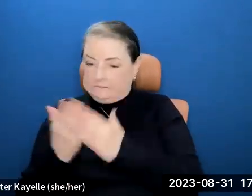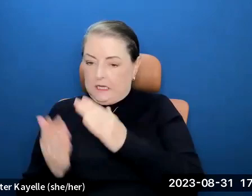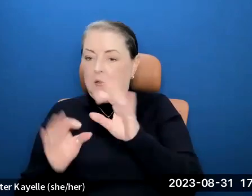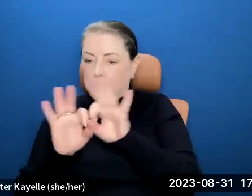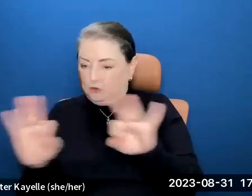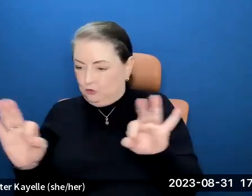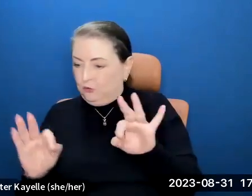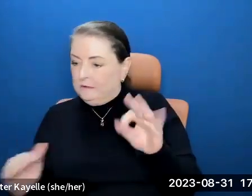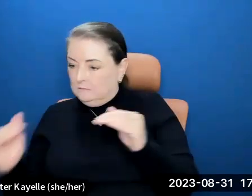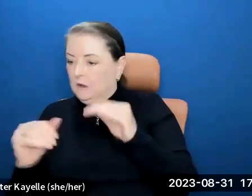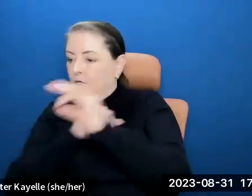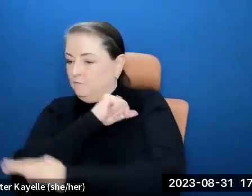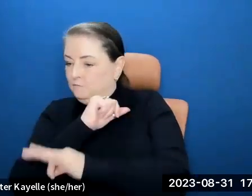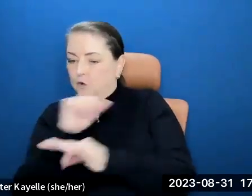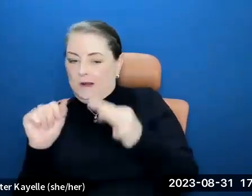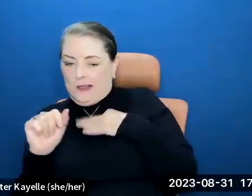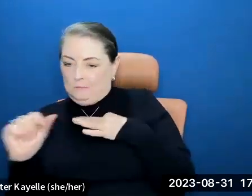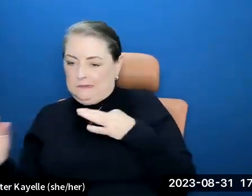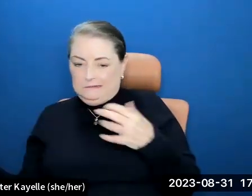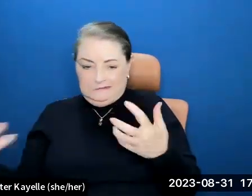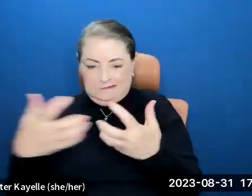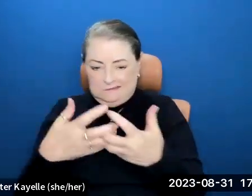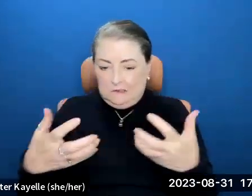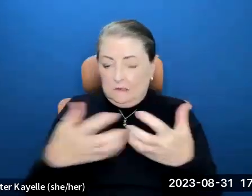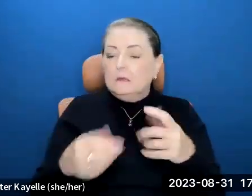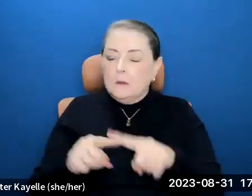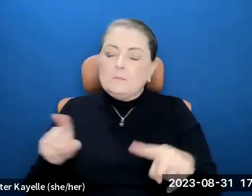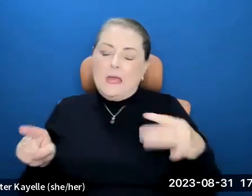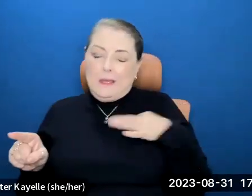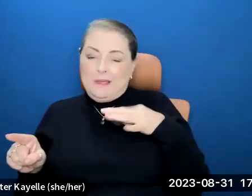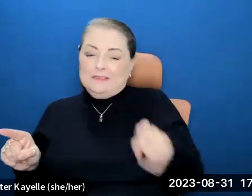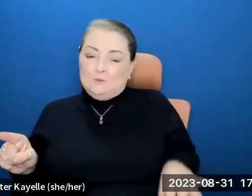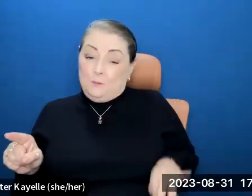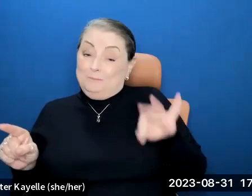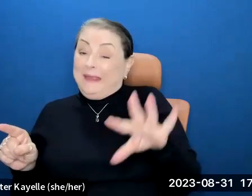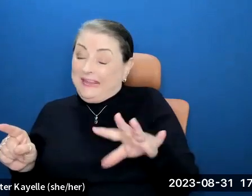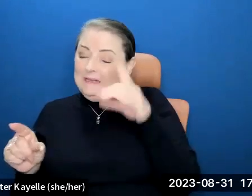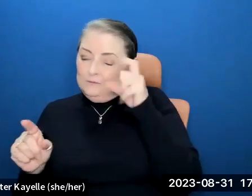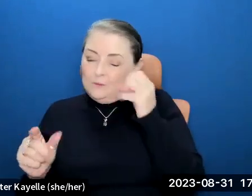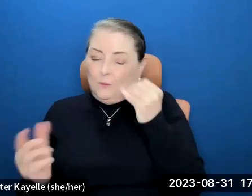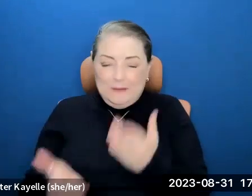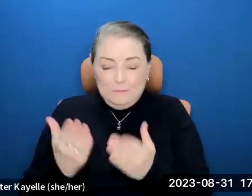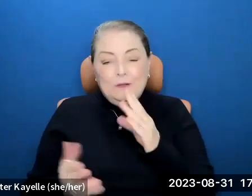foreign applications and how they relate to it but the applicant typically needs to pay for that out of pocket so we're kind of maybe looking at some alternative